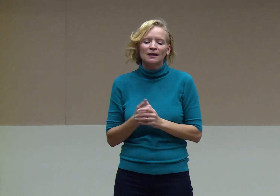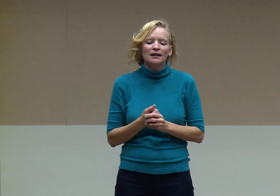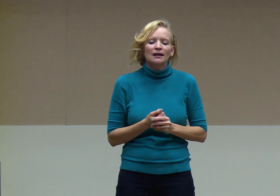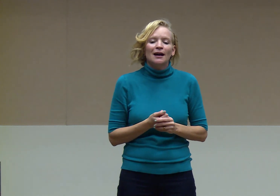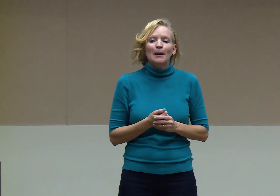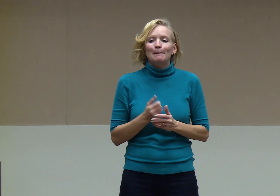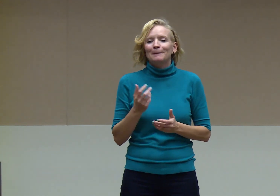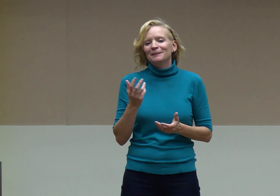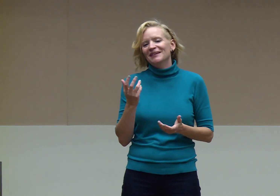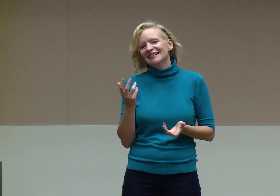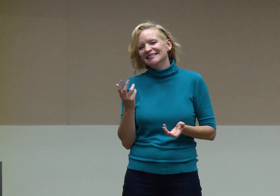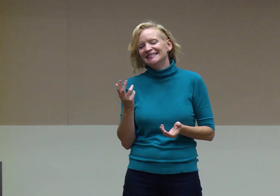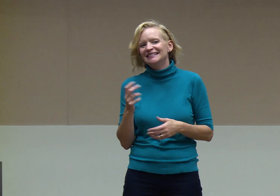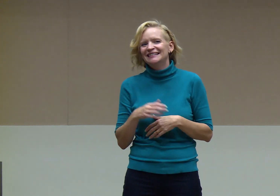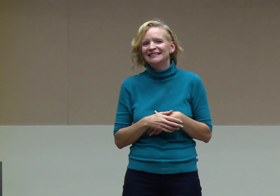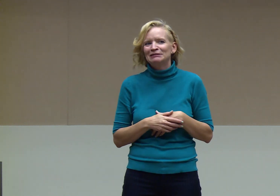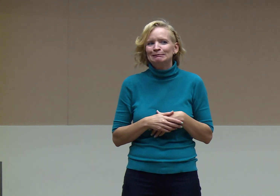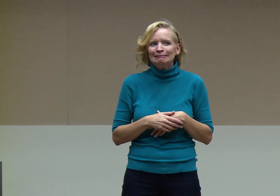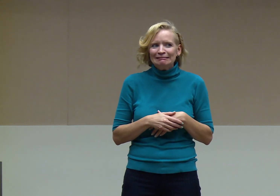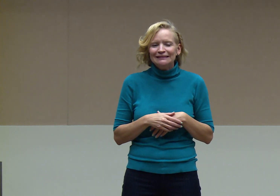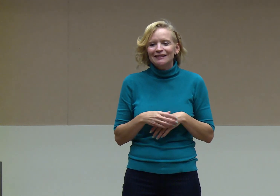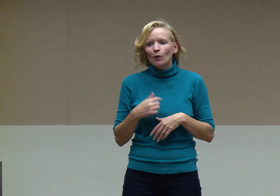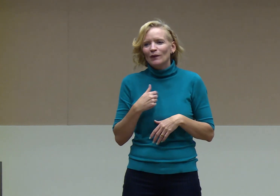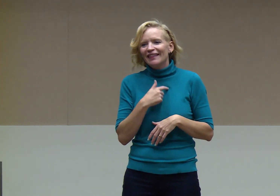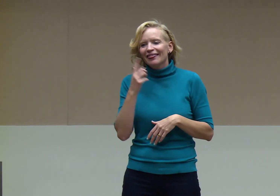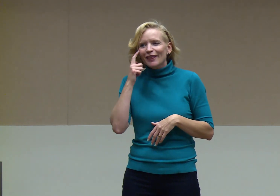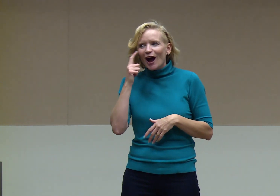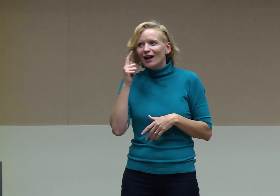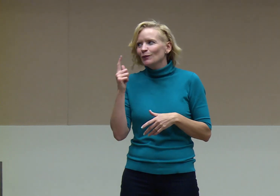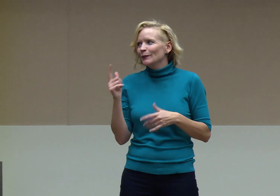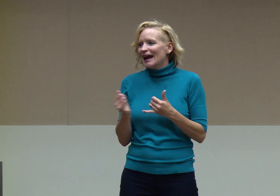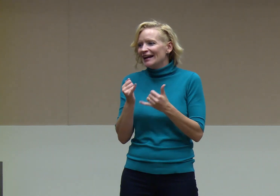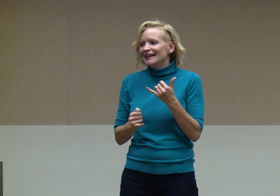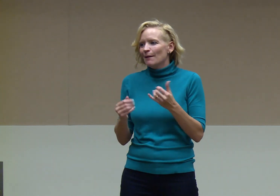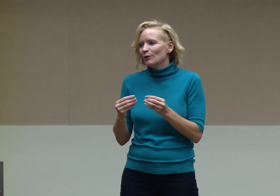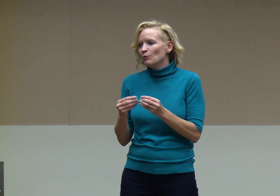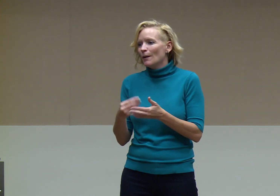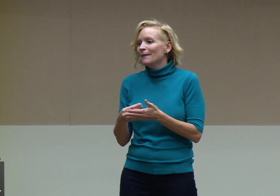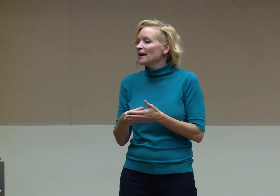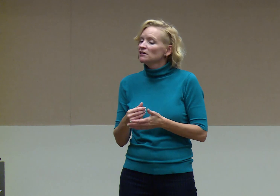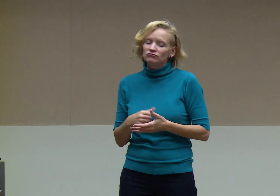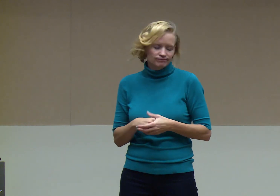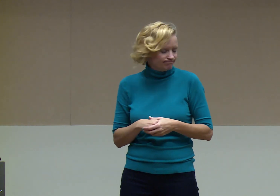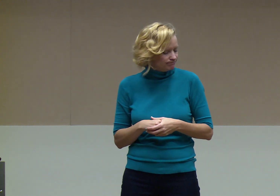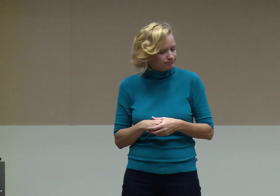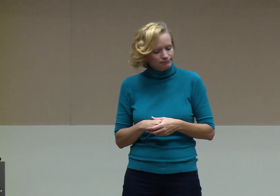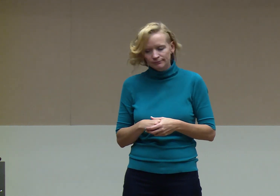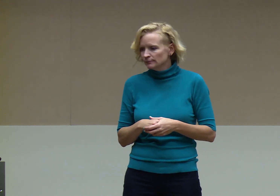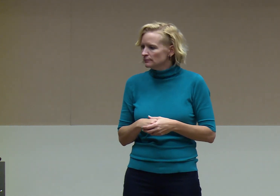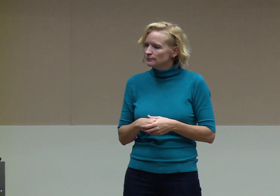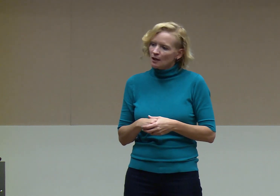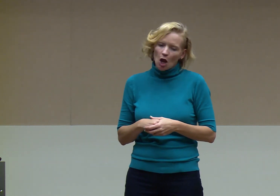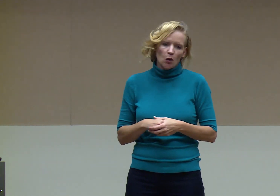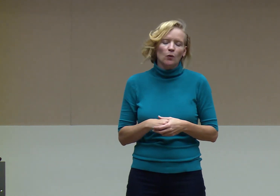Now...we thought that we would end up with more money, but that was not the case.